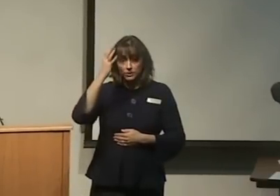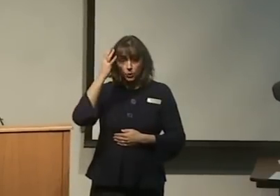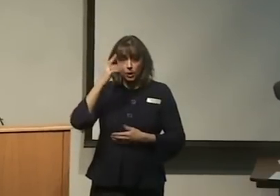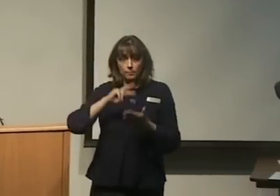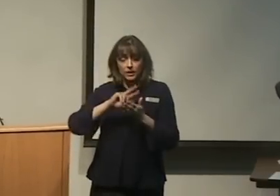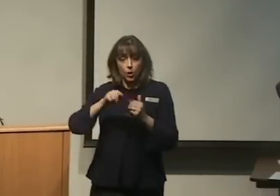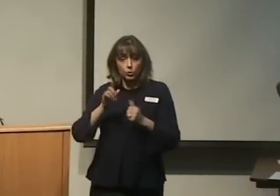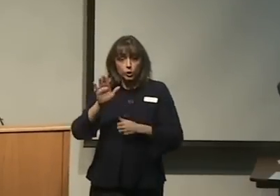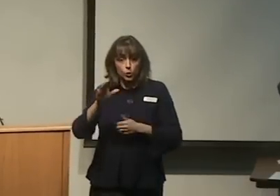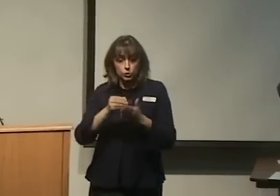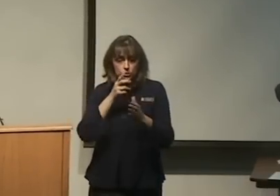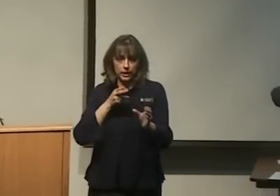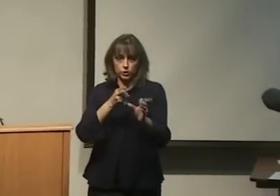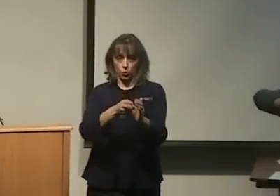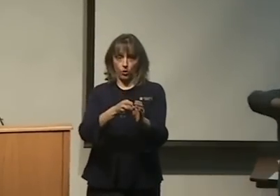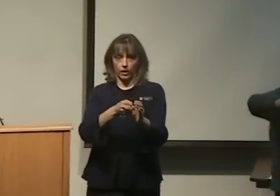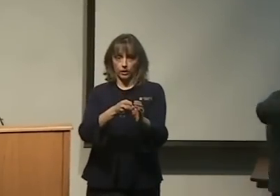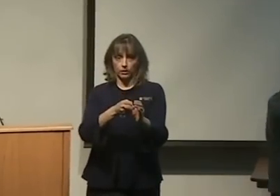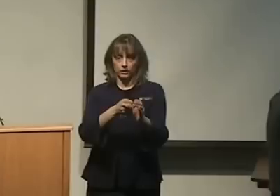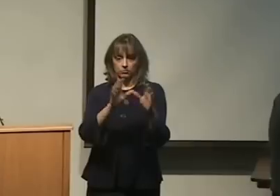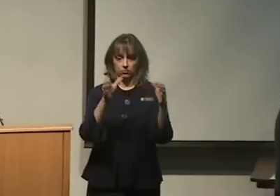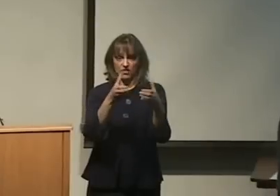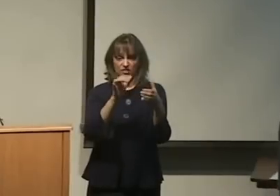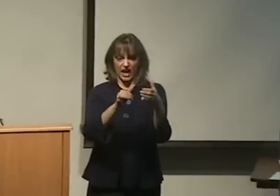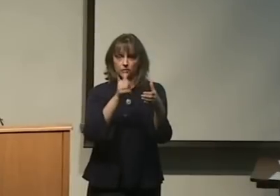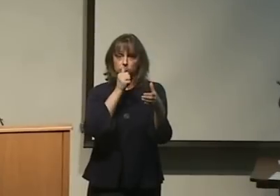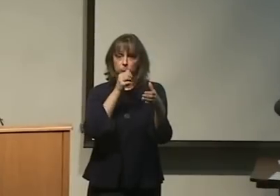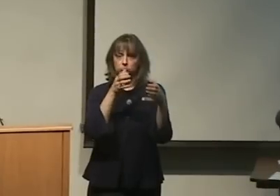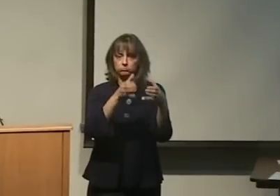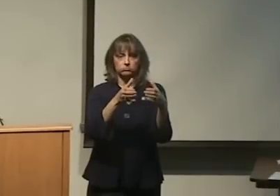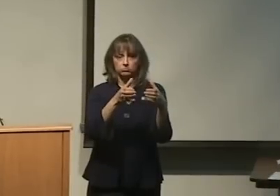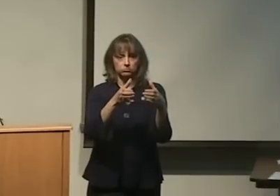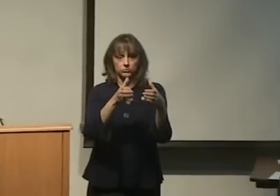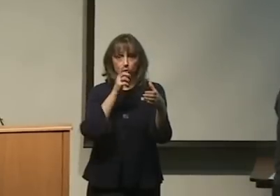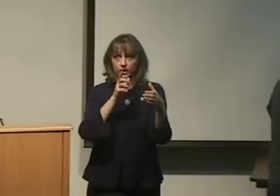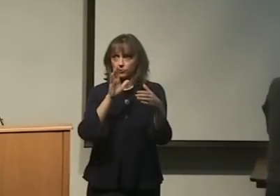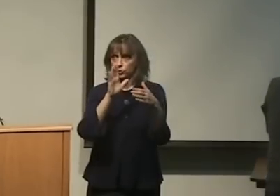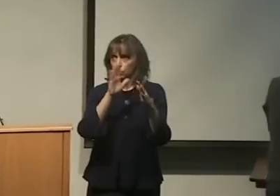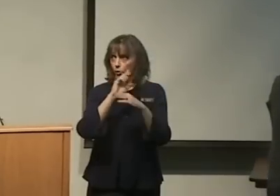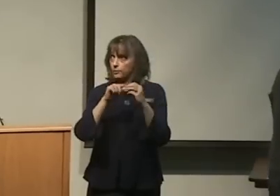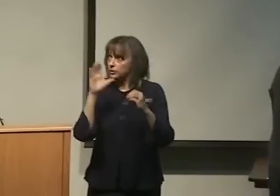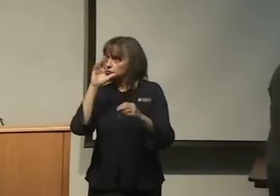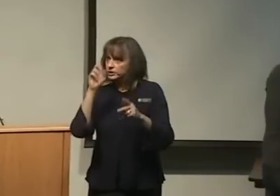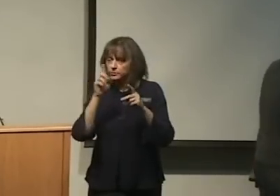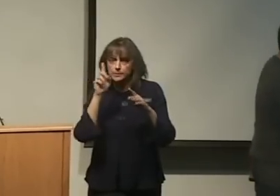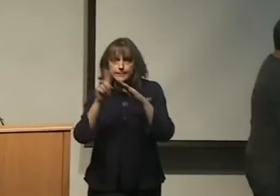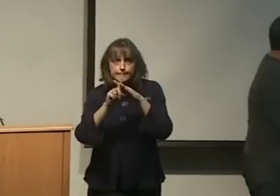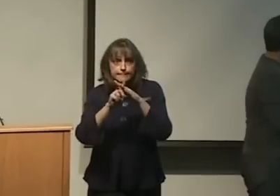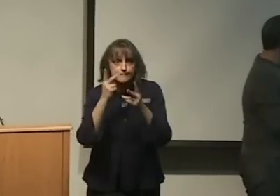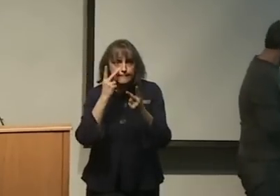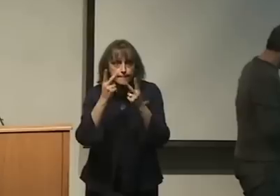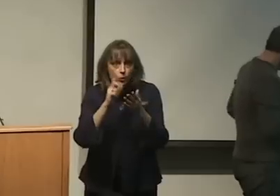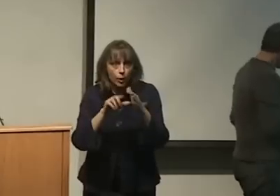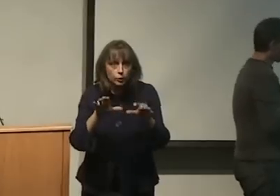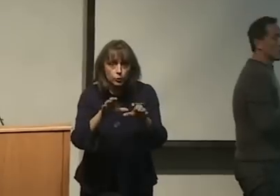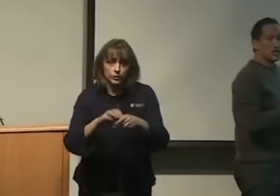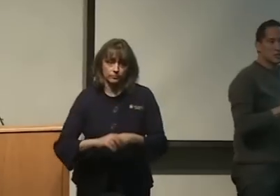So you don't have to worry about strangers finding your stuff. There are different ways to respond to email. You could say I only respond to email from 1